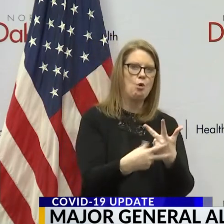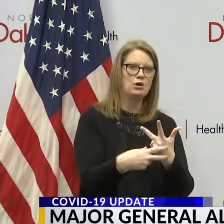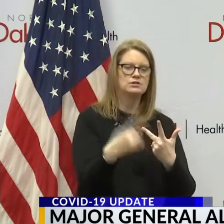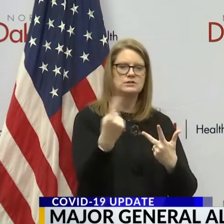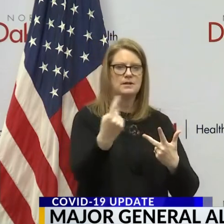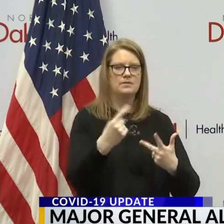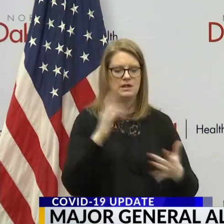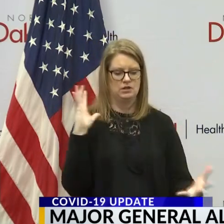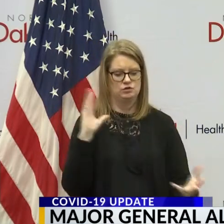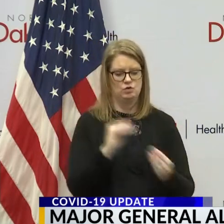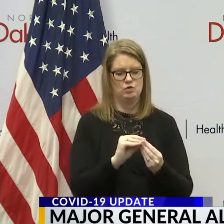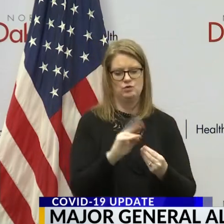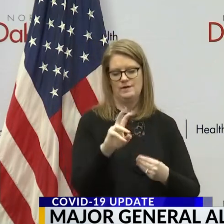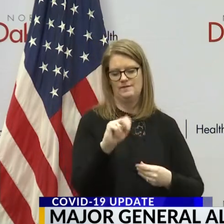VENTILATORS ARE, WHETHER THEY